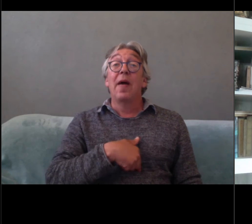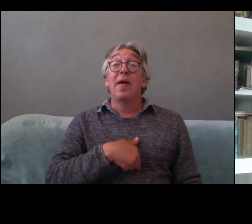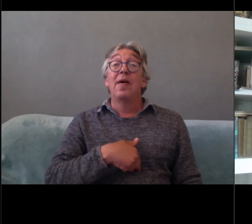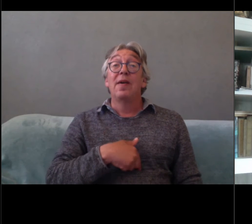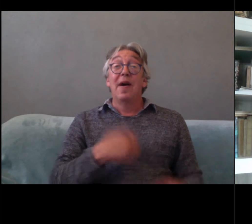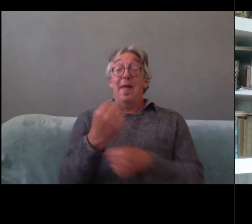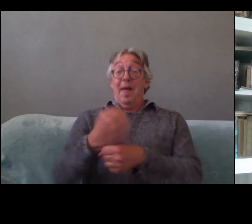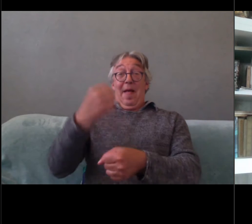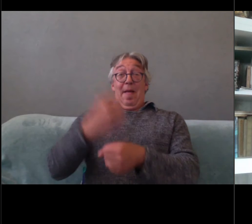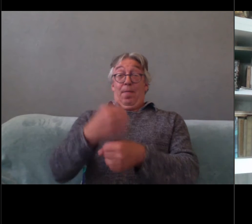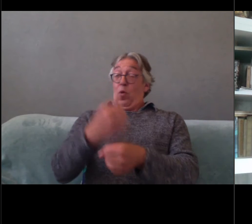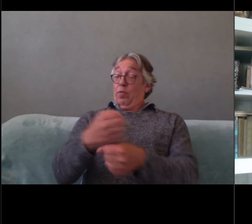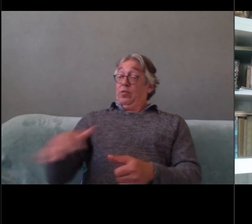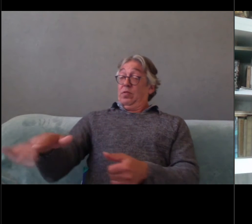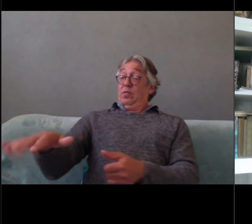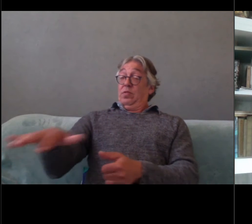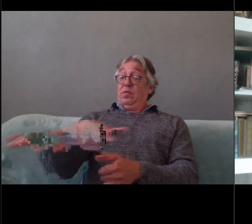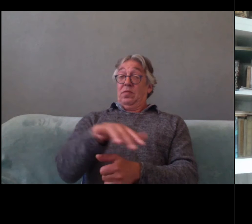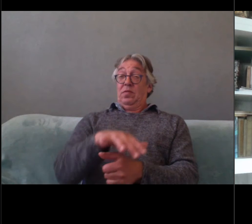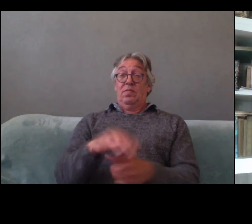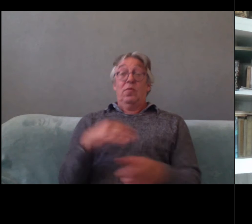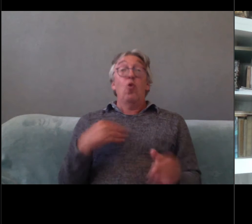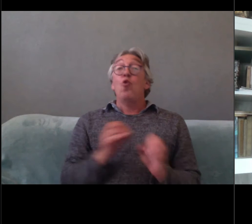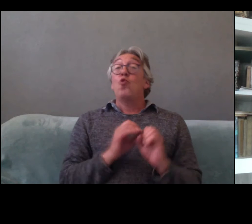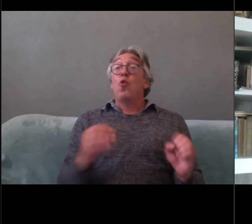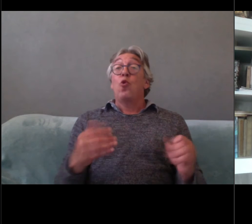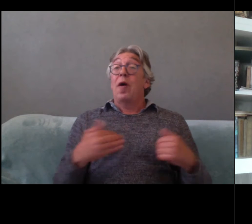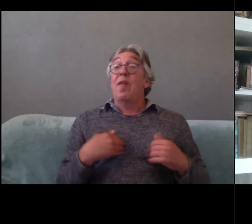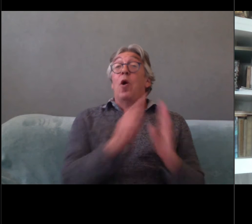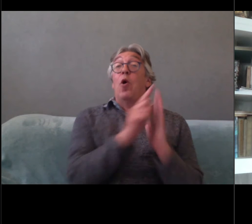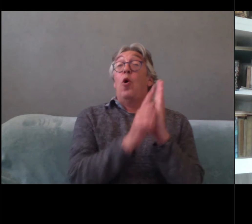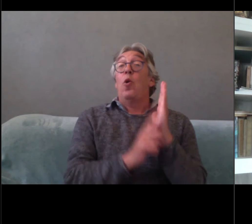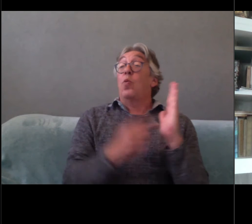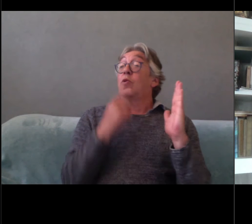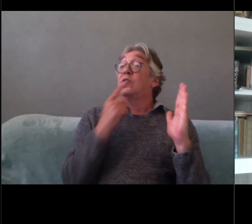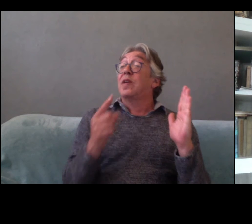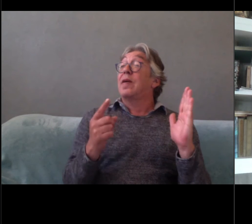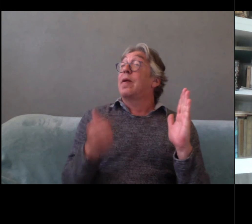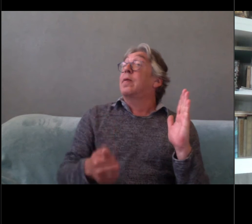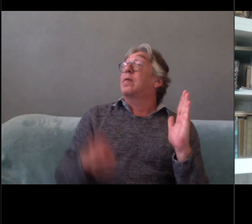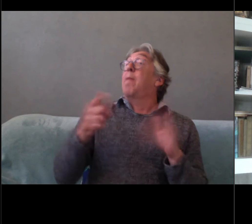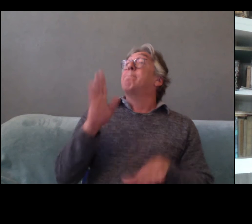it means there isn't any system to get a new job for them.